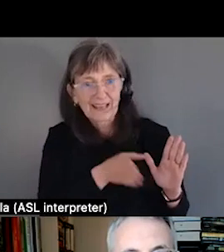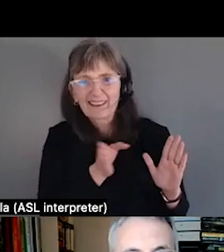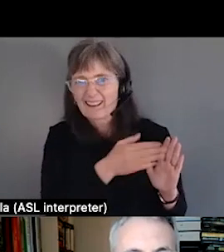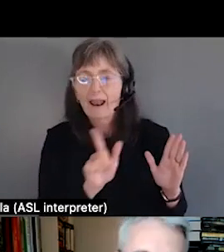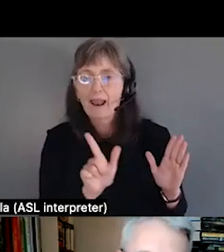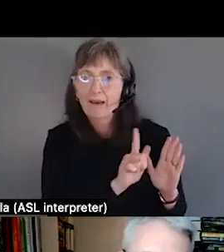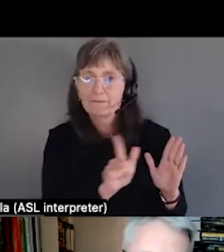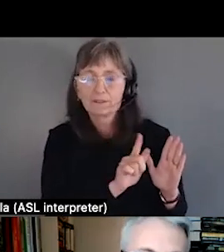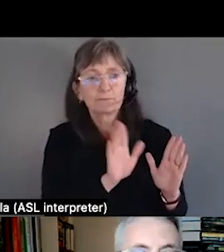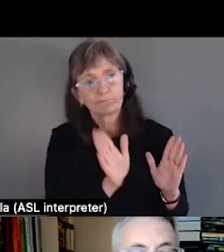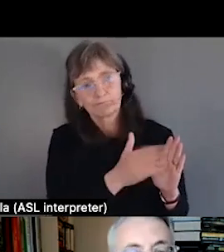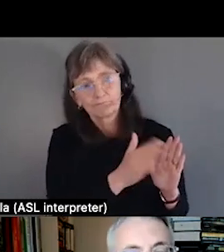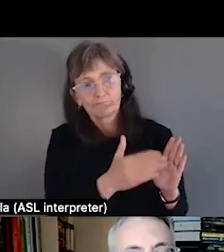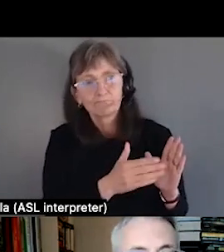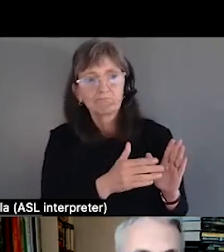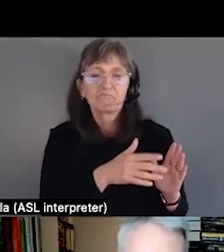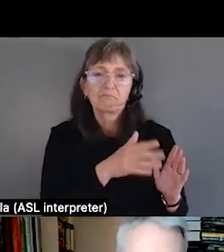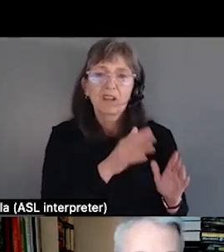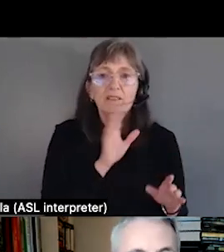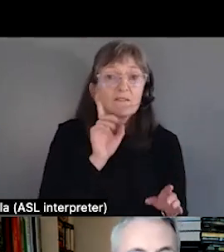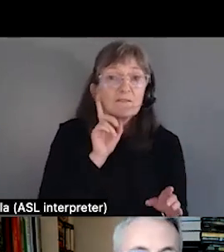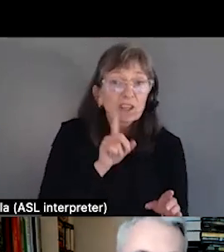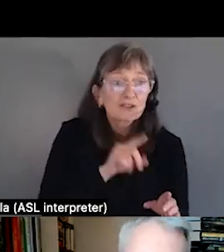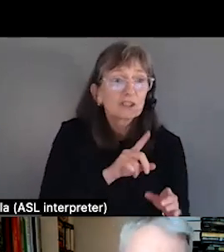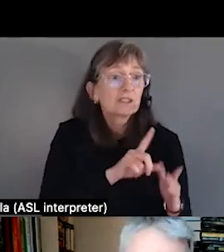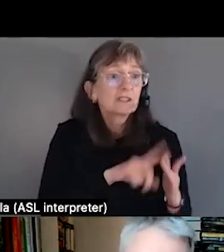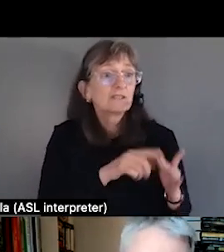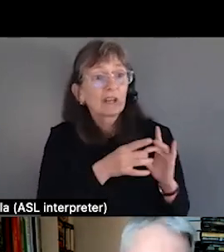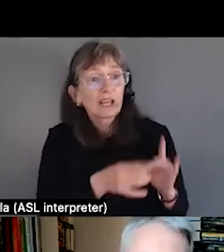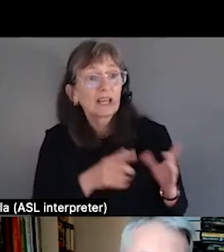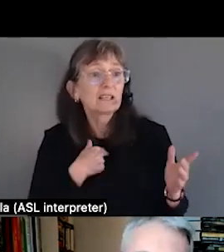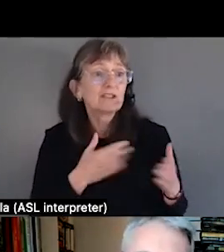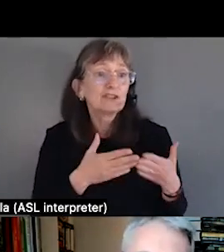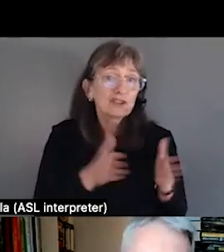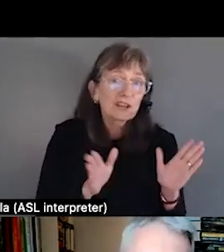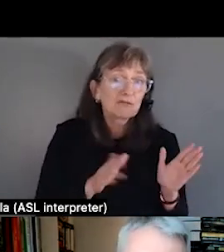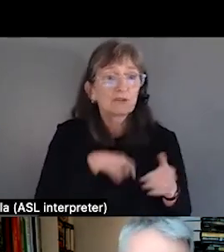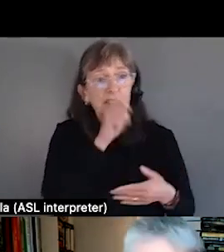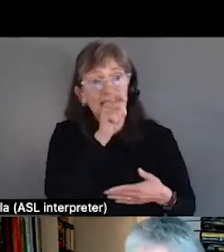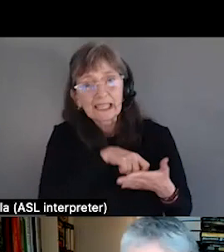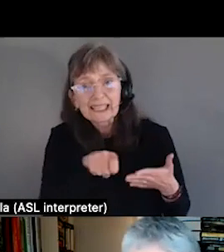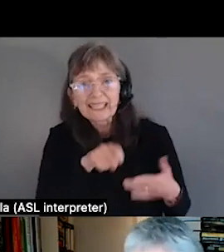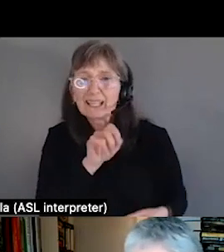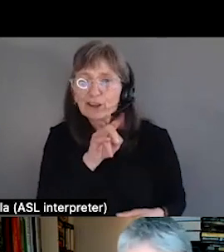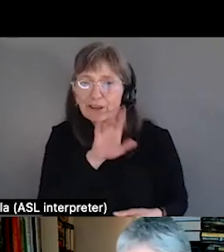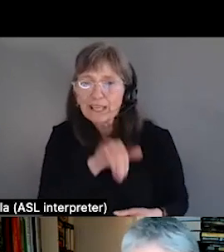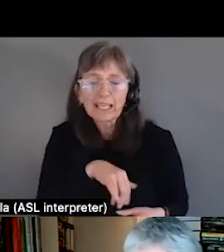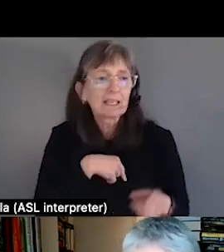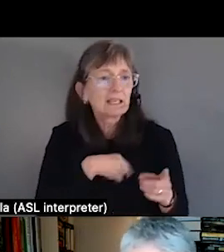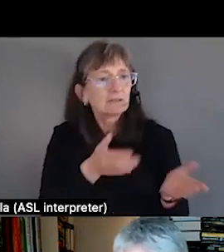terms of our fiction and related items, fiction, general, and literary. Very hierarchical, very